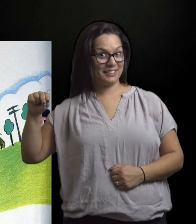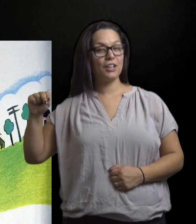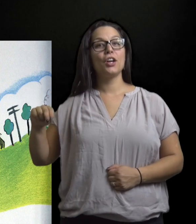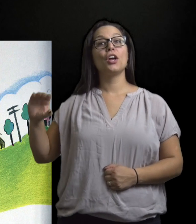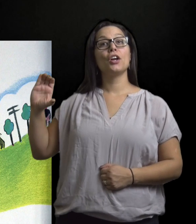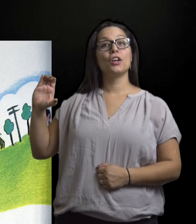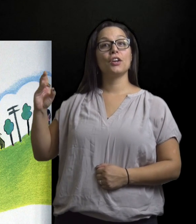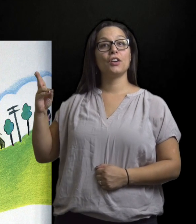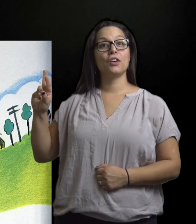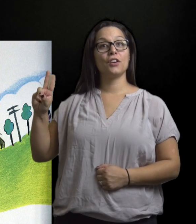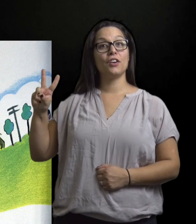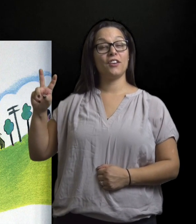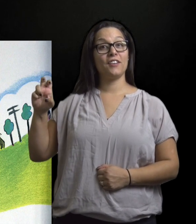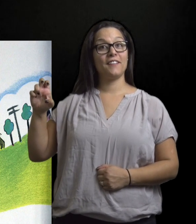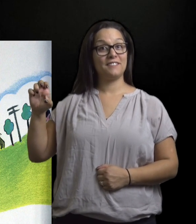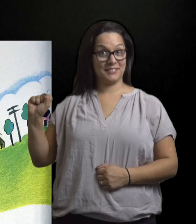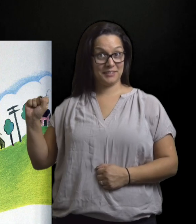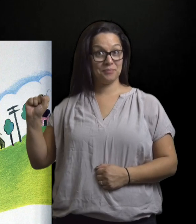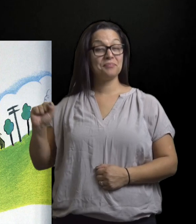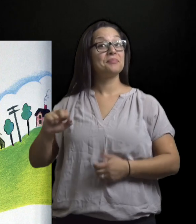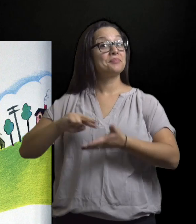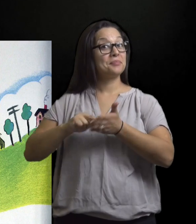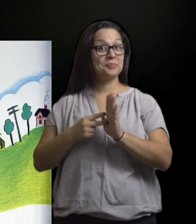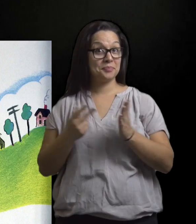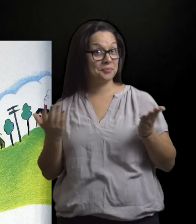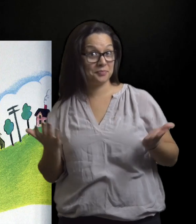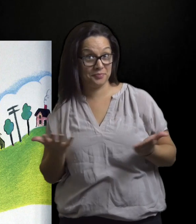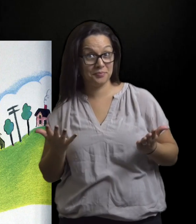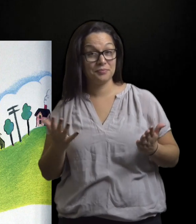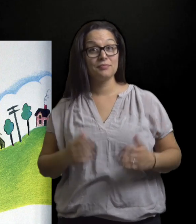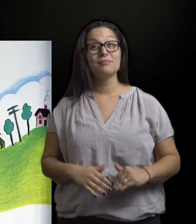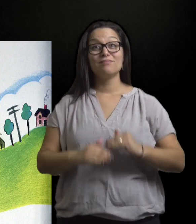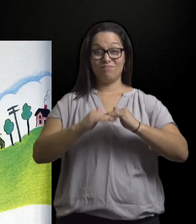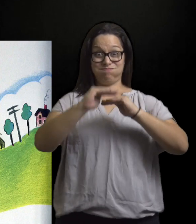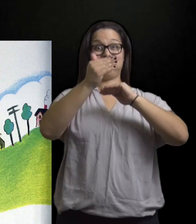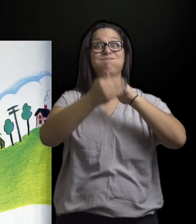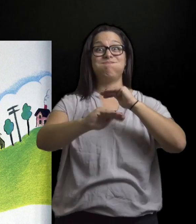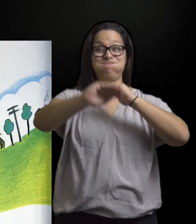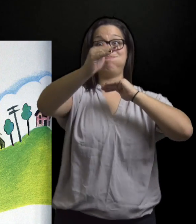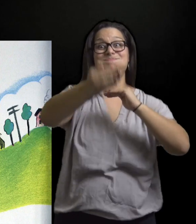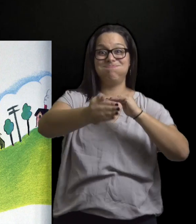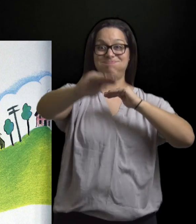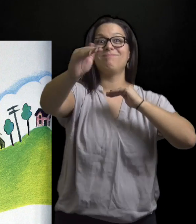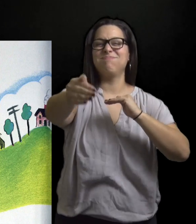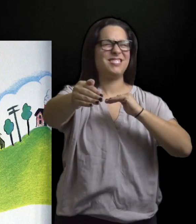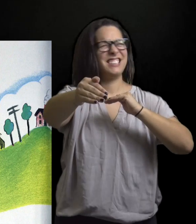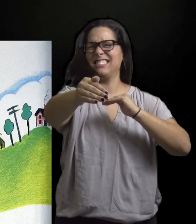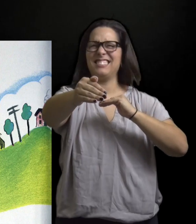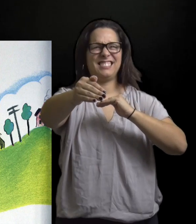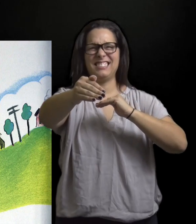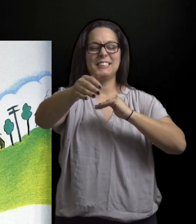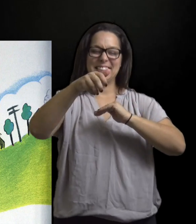Straighten curves That means where there are a lot of hills